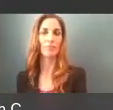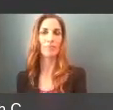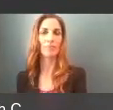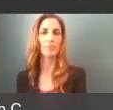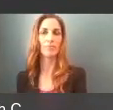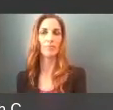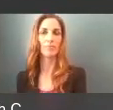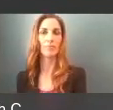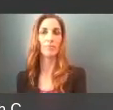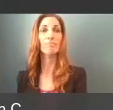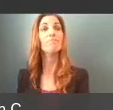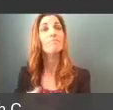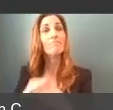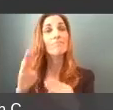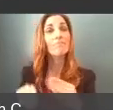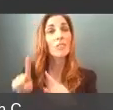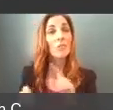[Staff] That concludes our questions for today, Commissioner.